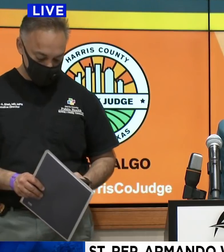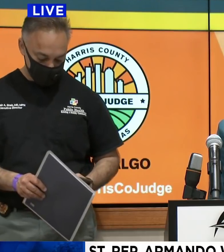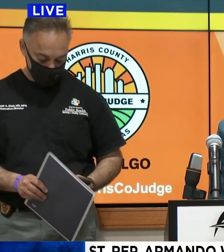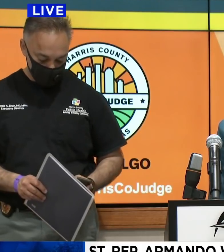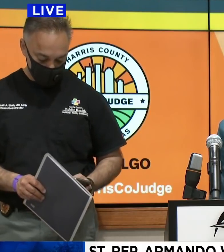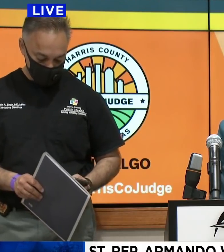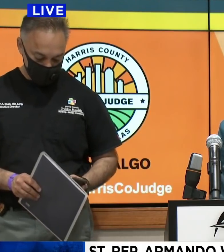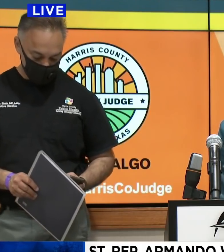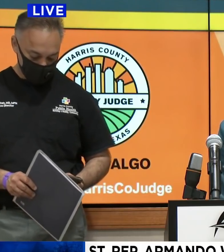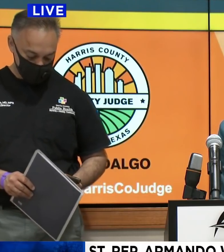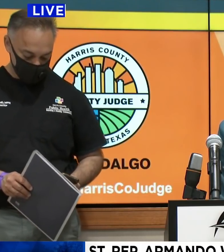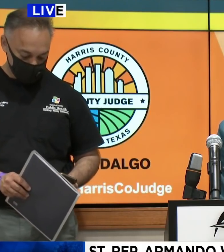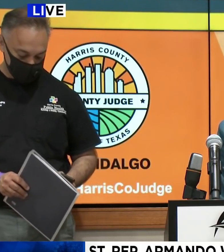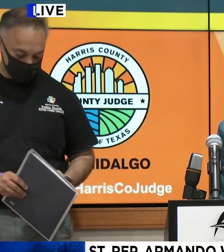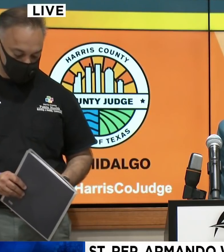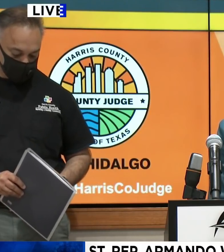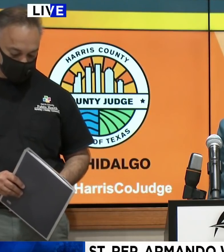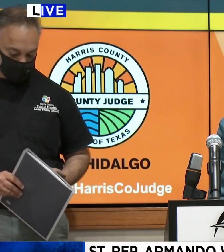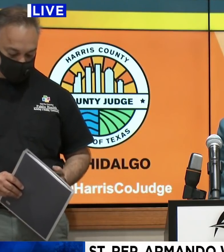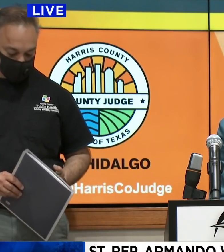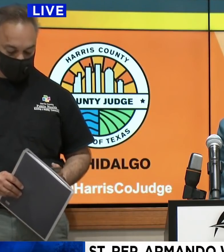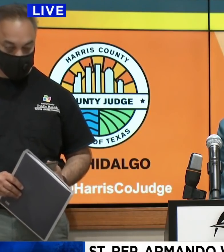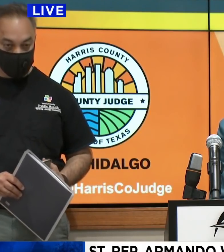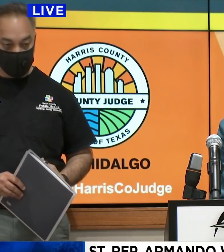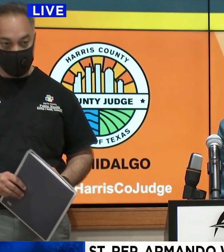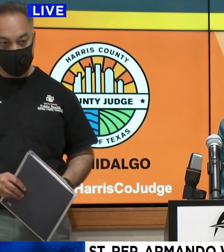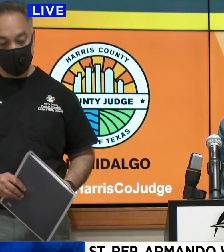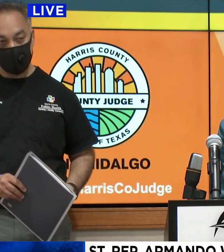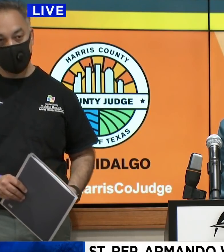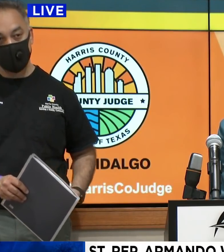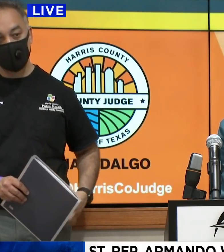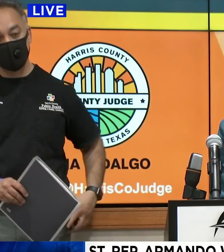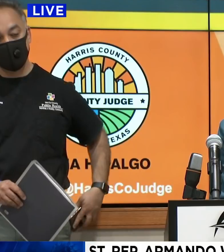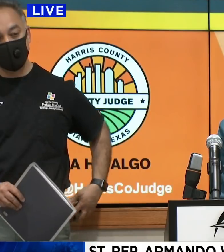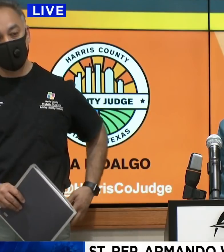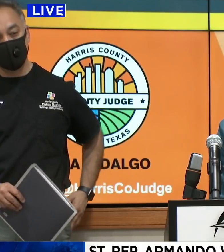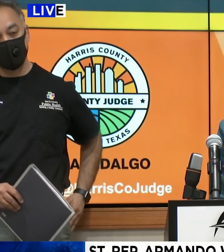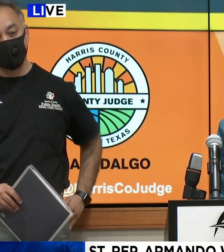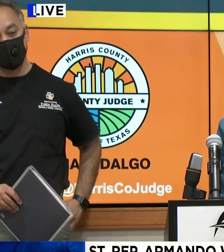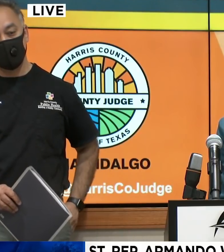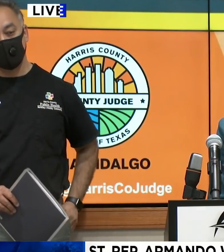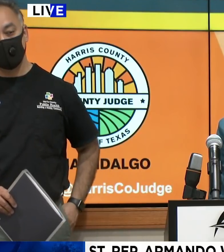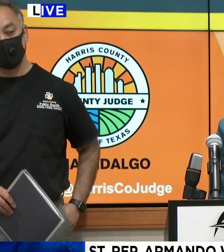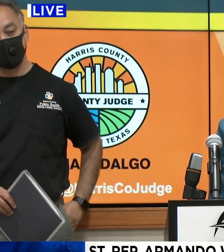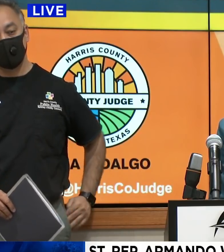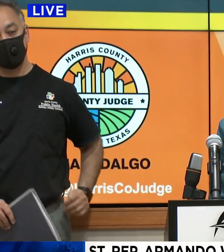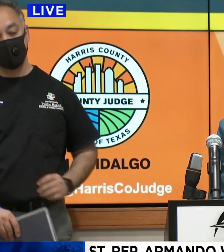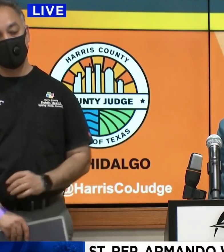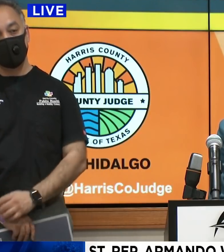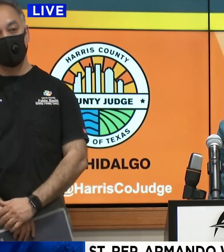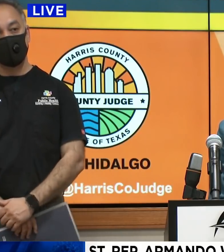is and we know that the weather inclement weather over the inclement weather over the weekend impacted the ability weekend impacted the ability for some folks to get tested so for some folks to get tested so if you do still want to get if you do still want to get tested if you are asymptomatic